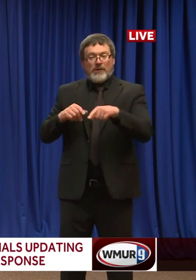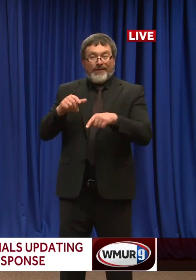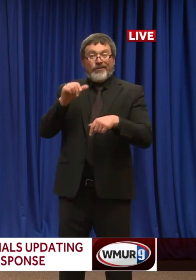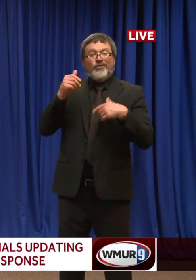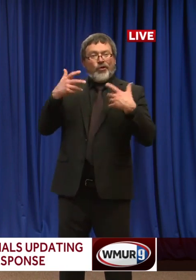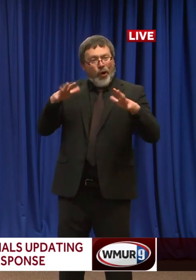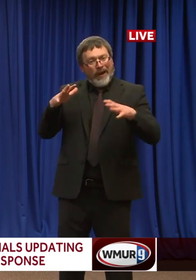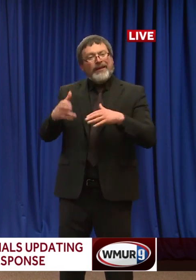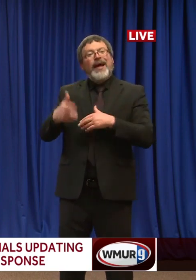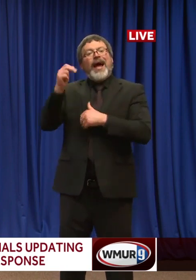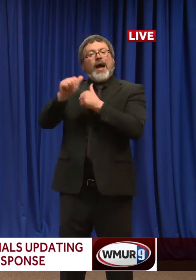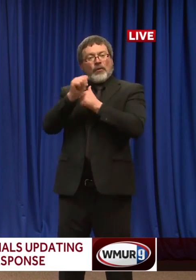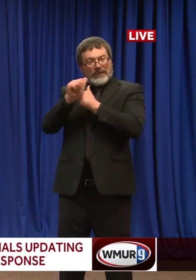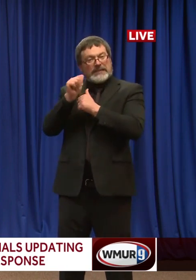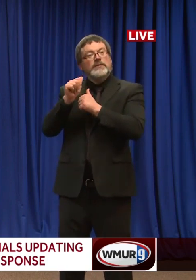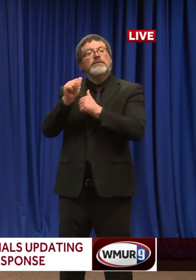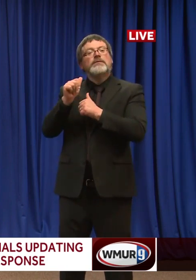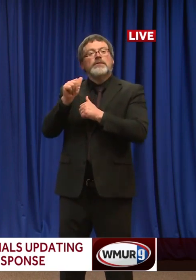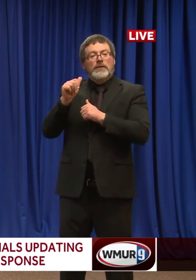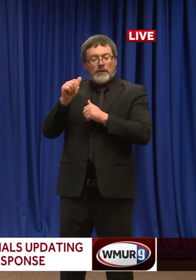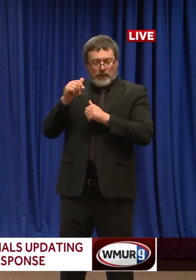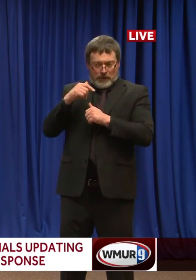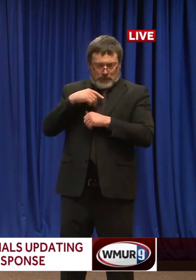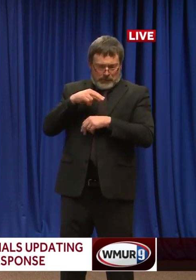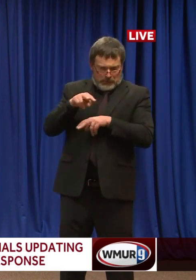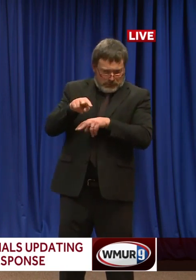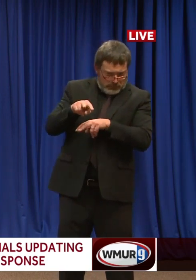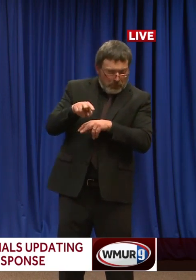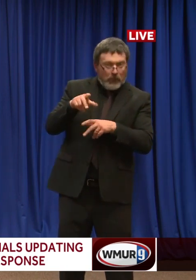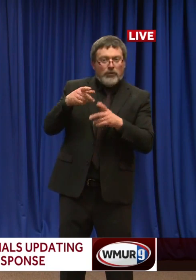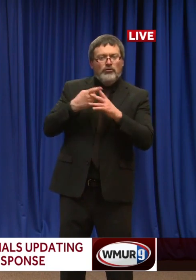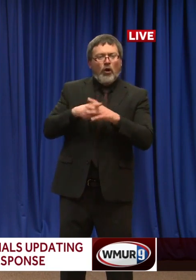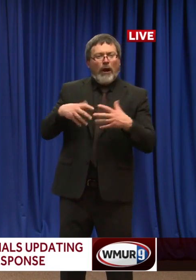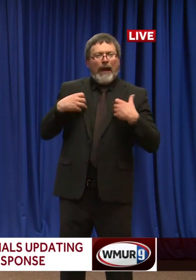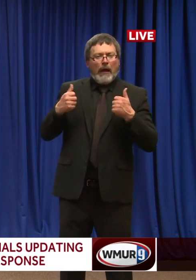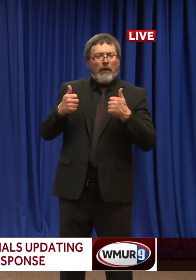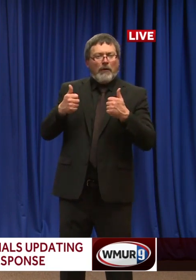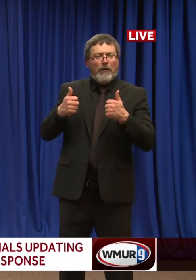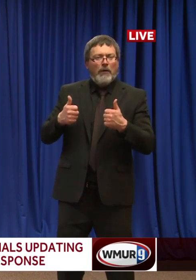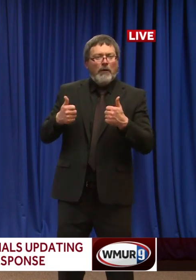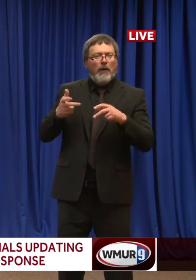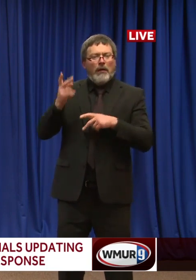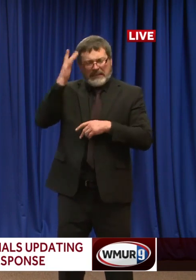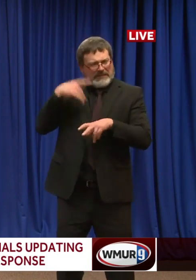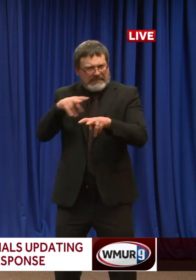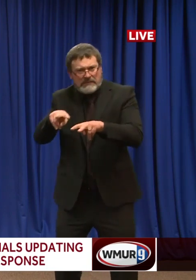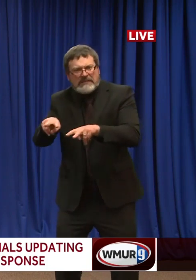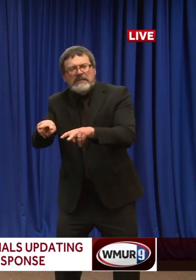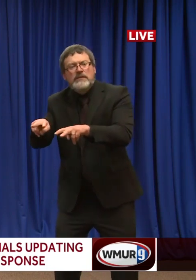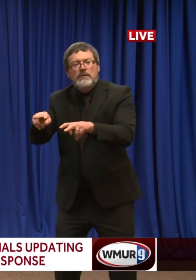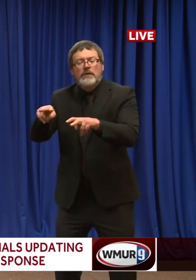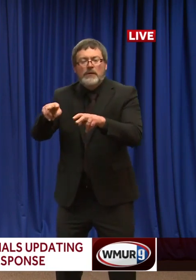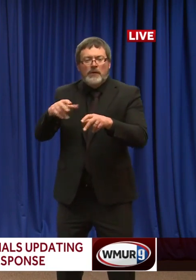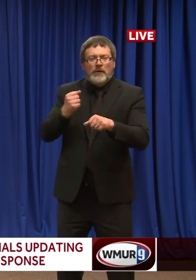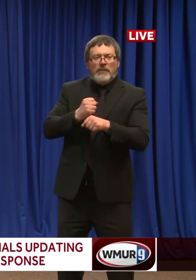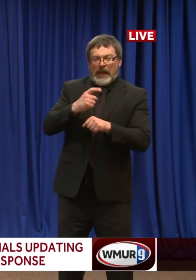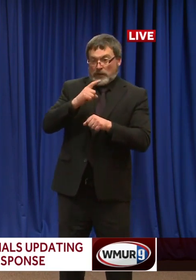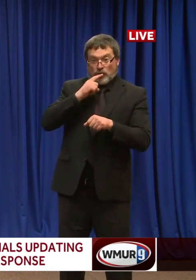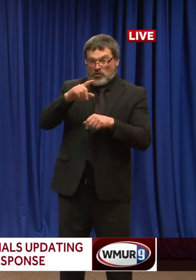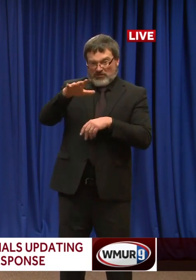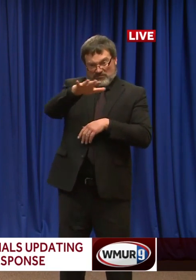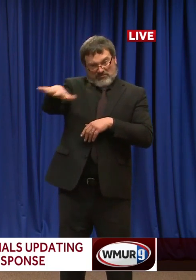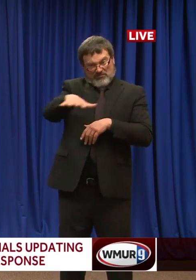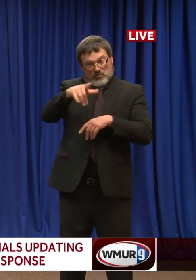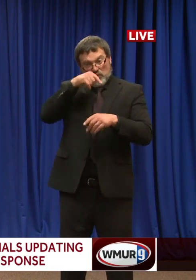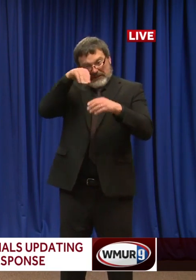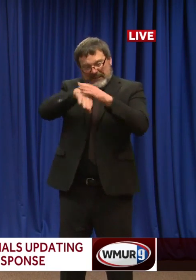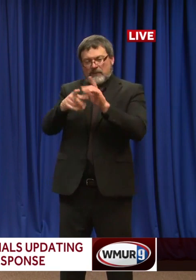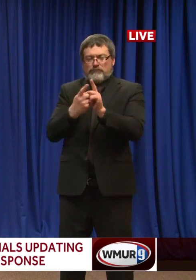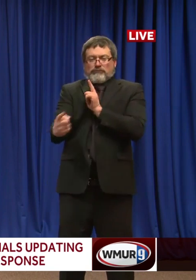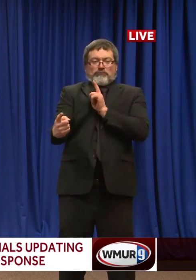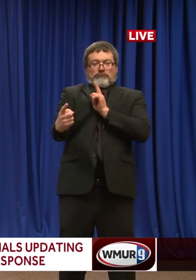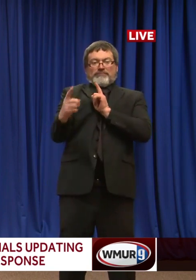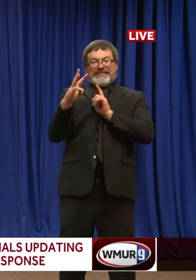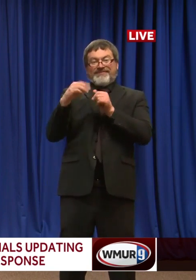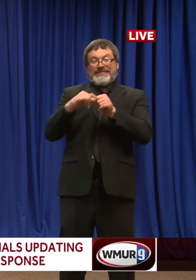THAT MAY BE AT HIGHER RISK FOR SYMPTOMS AND IF THEY COME DOWN WITH SYMPTOMS TO TEST BUT THIS IS PART OF THE REASON FOR THE SOCIAL DISTANCING AND IT’S AND THE STAY-AT-HOME ORDERS, RIGHT